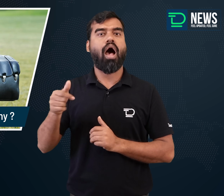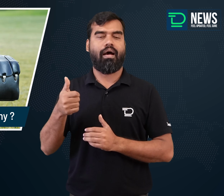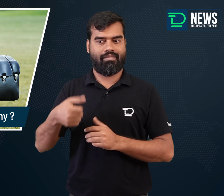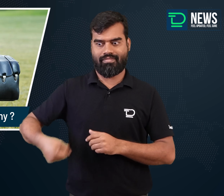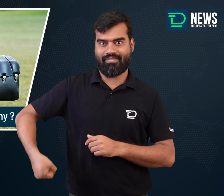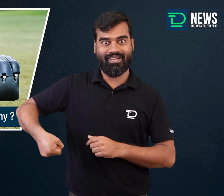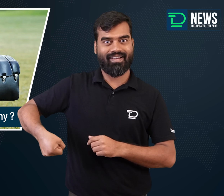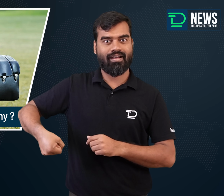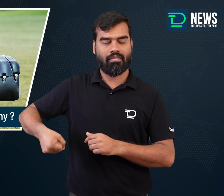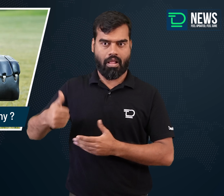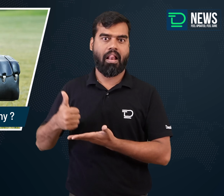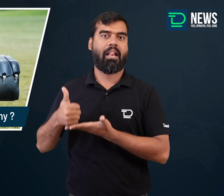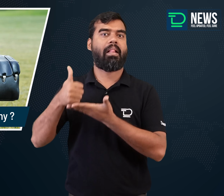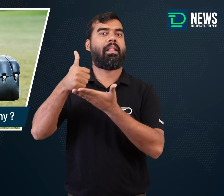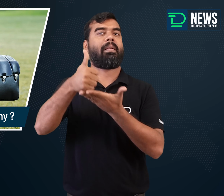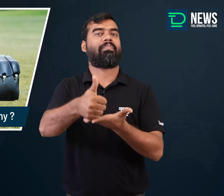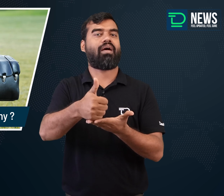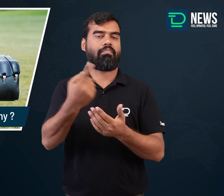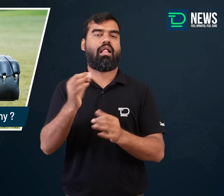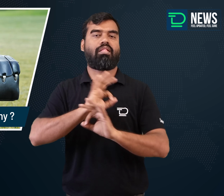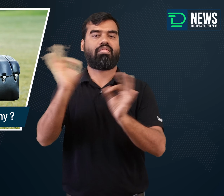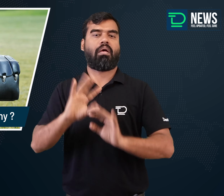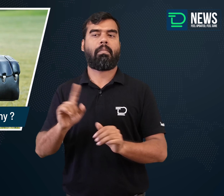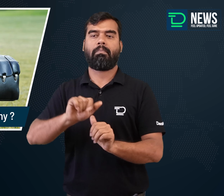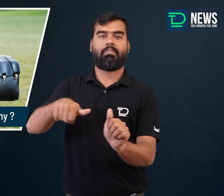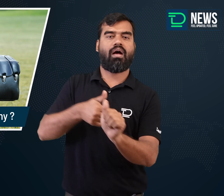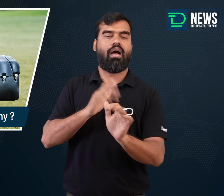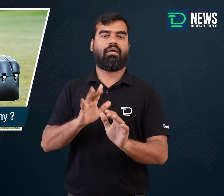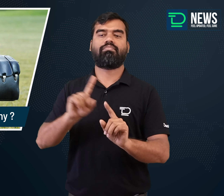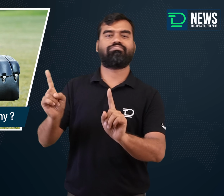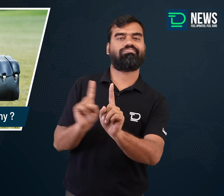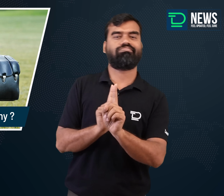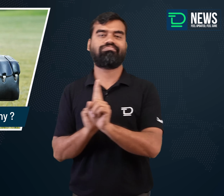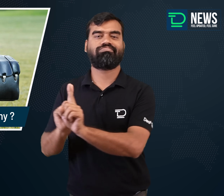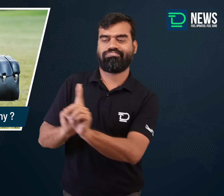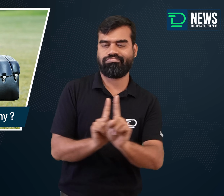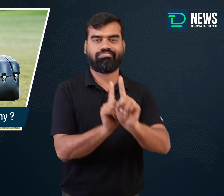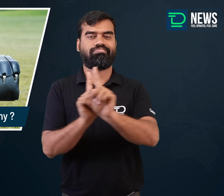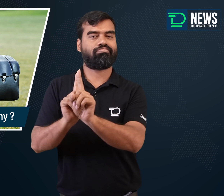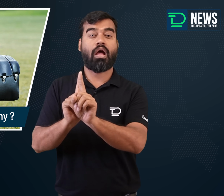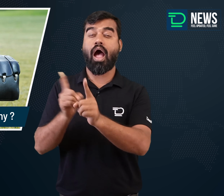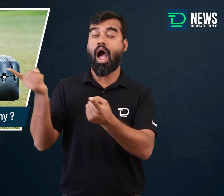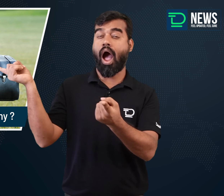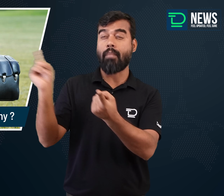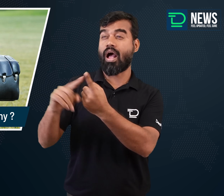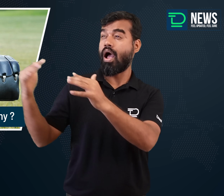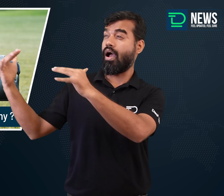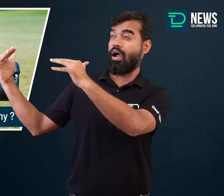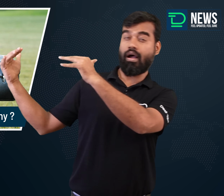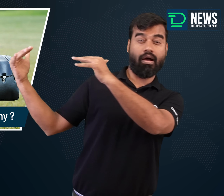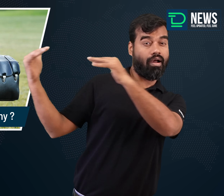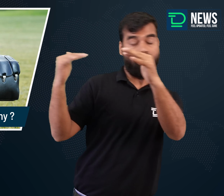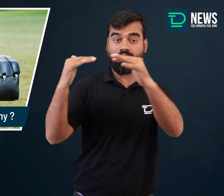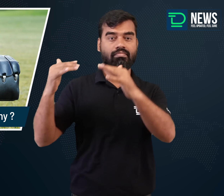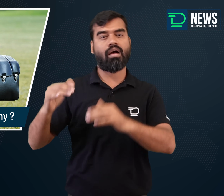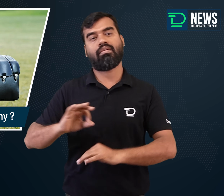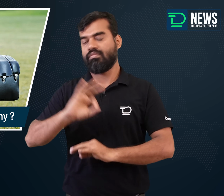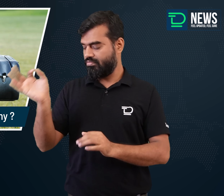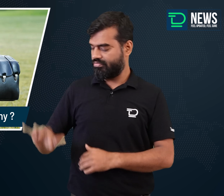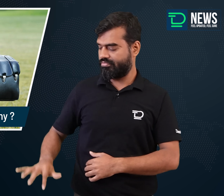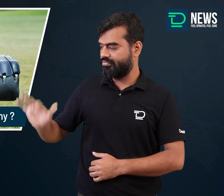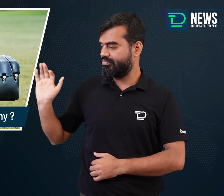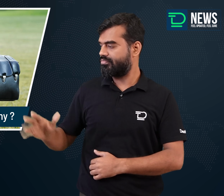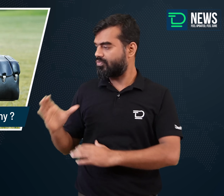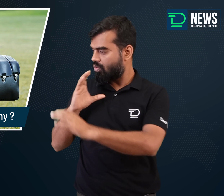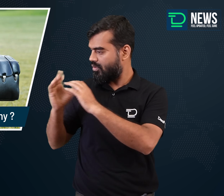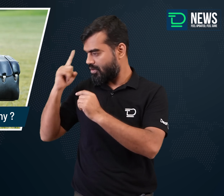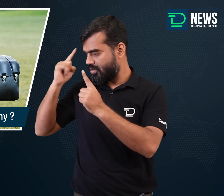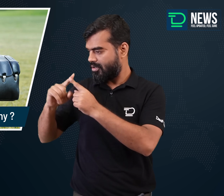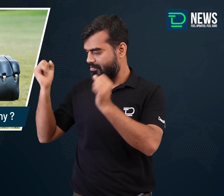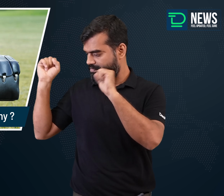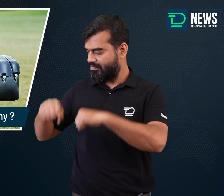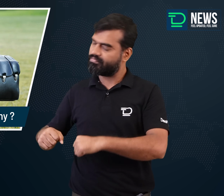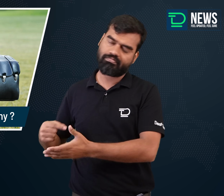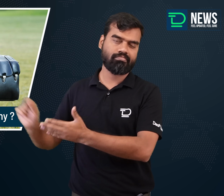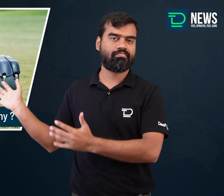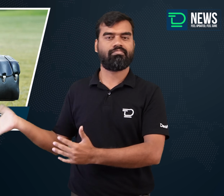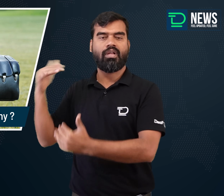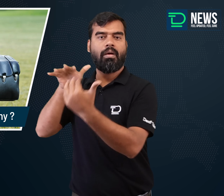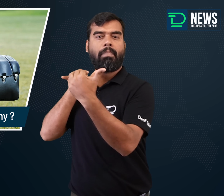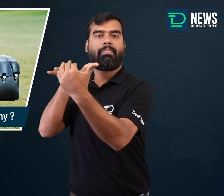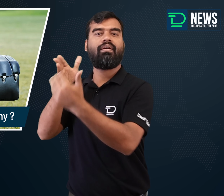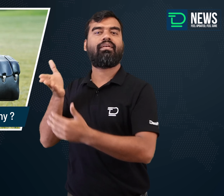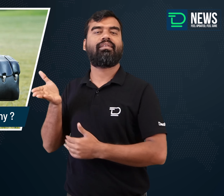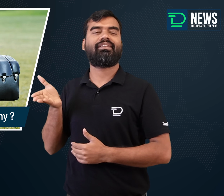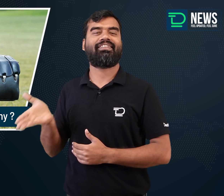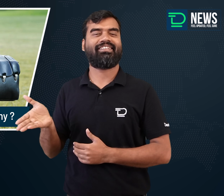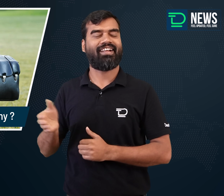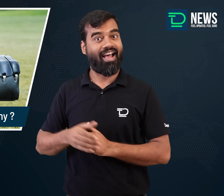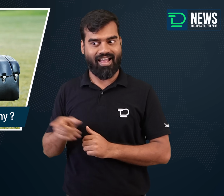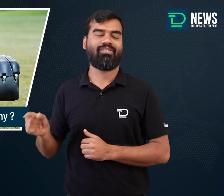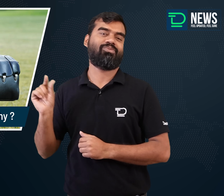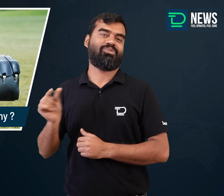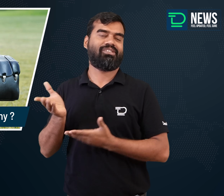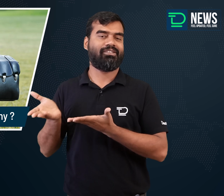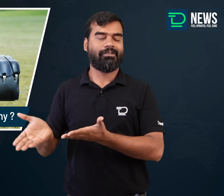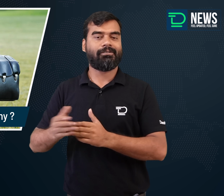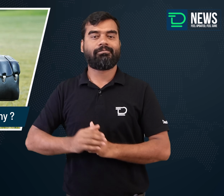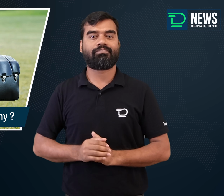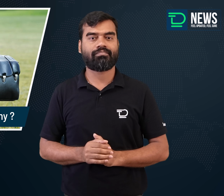So this bag helps to connect with military officers and give permission for re attack.